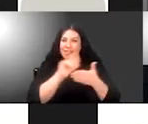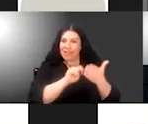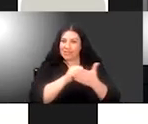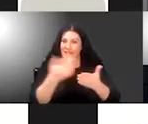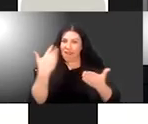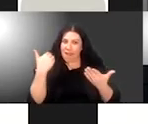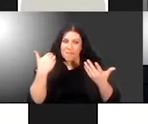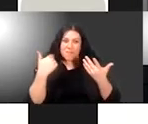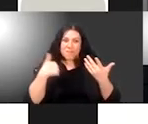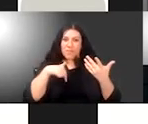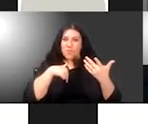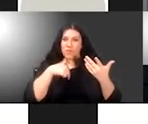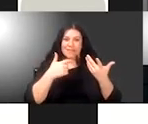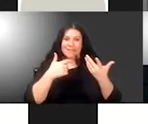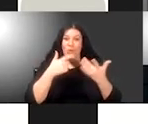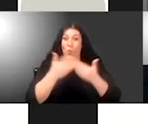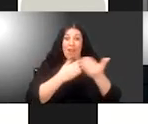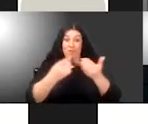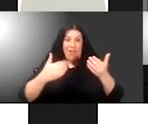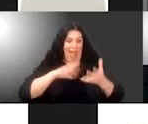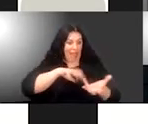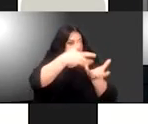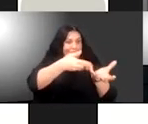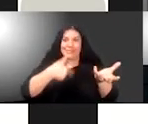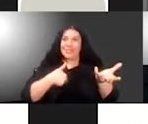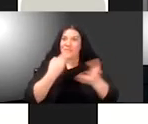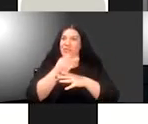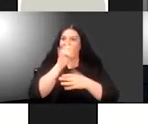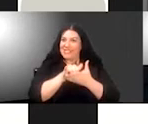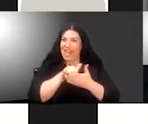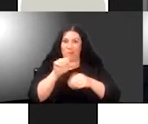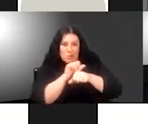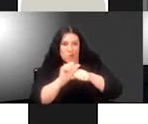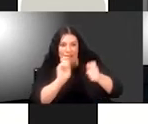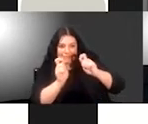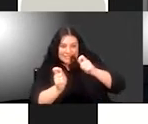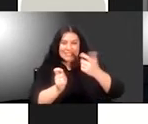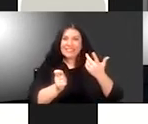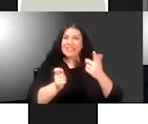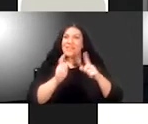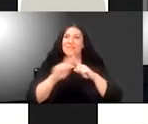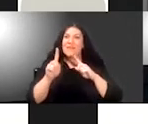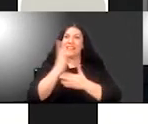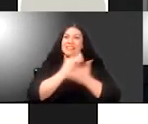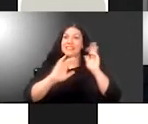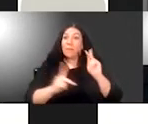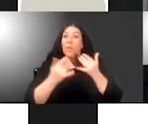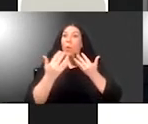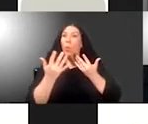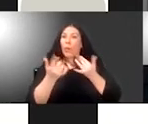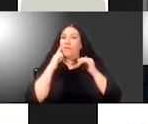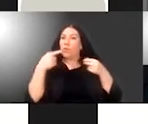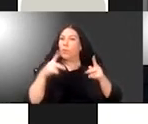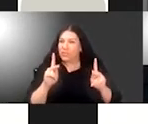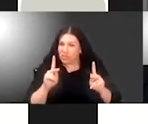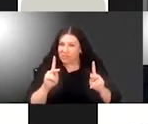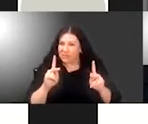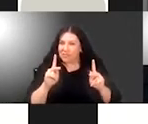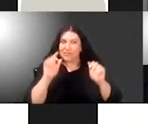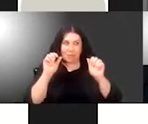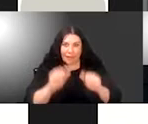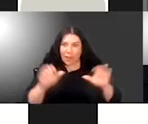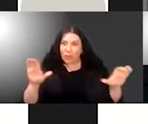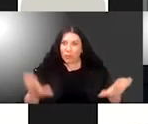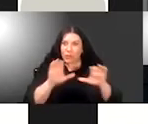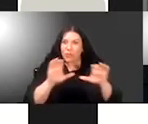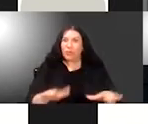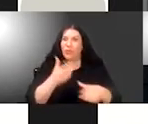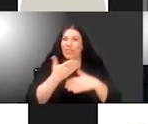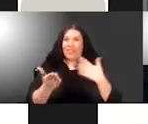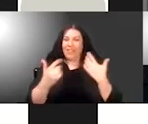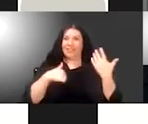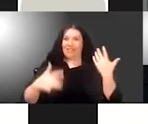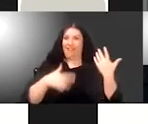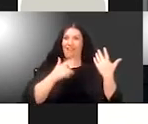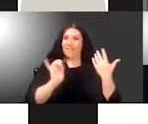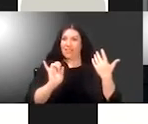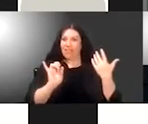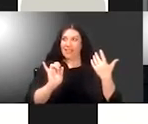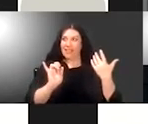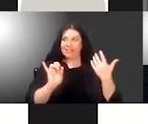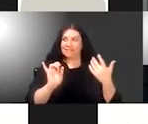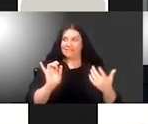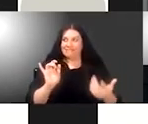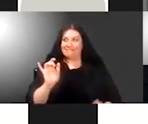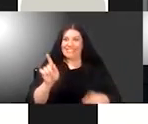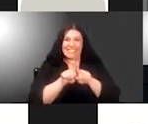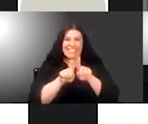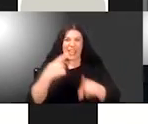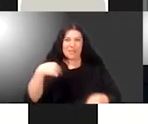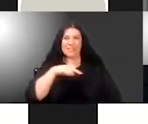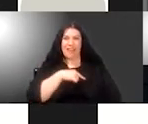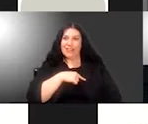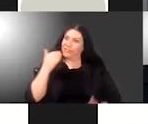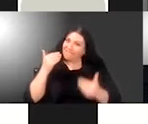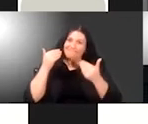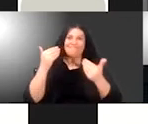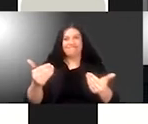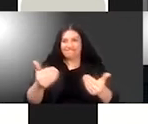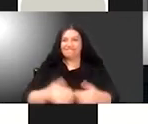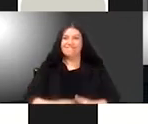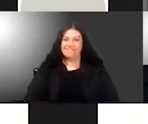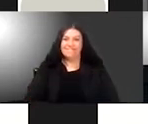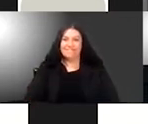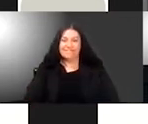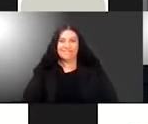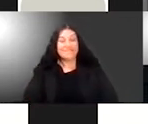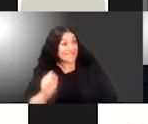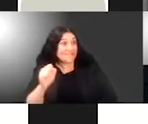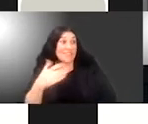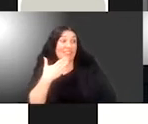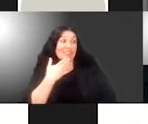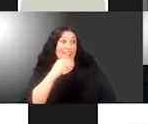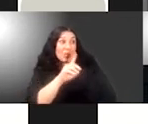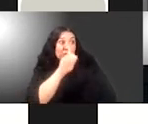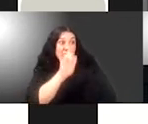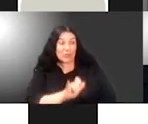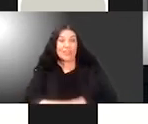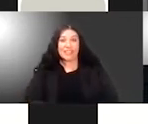Yeah. Thank you, Judy.